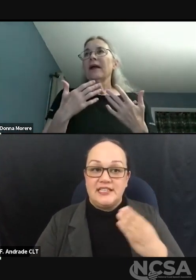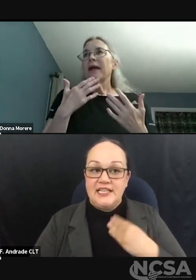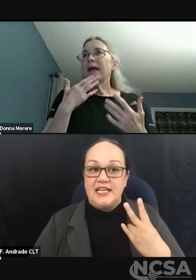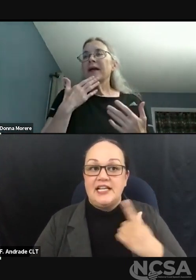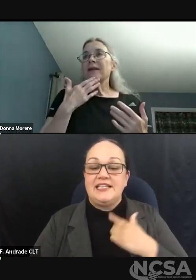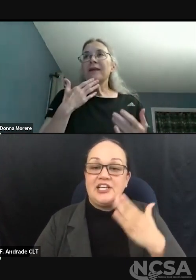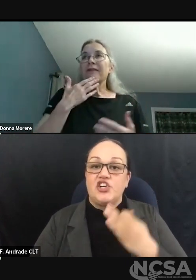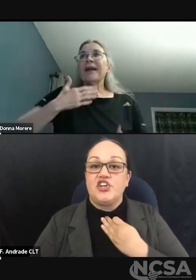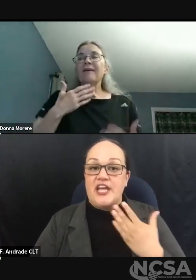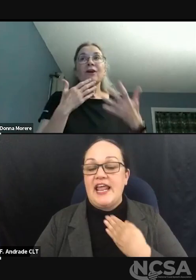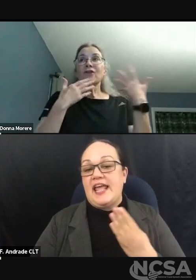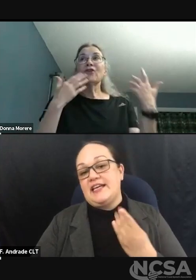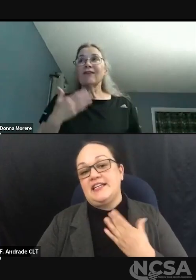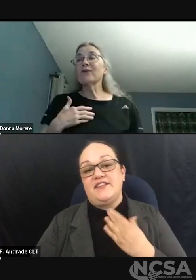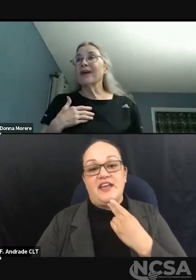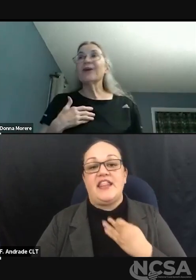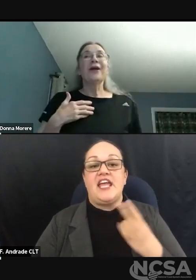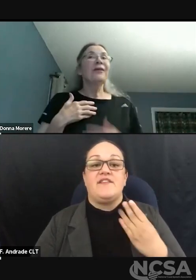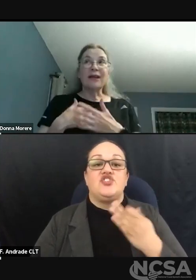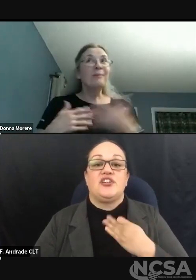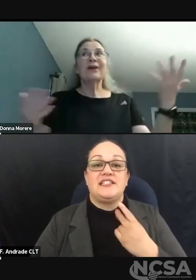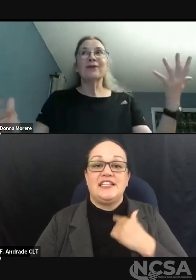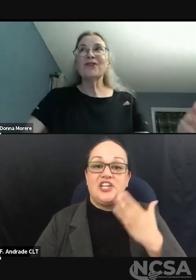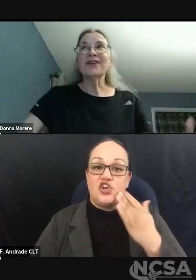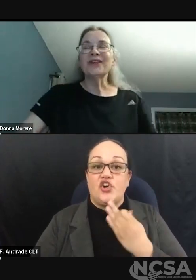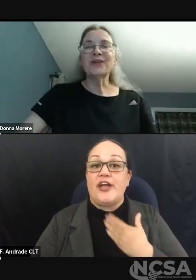and if they have a transliterator they can be understood, too.